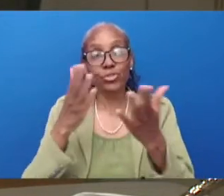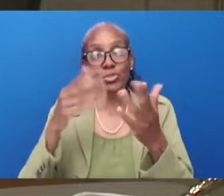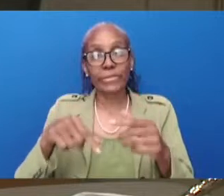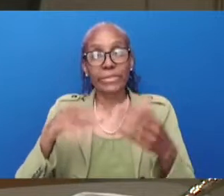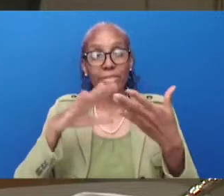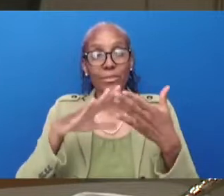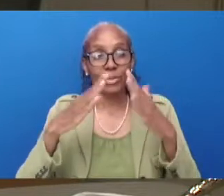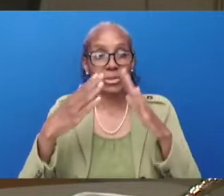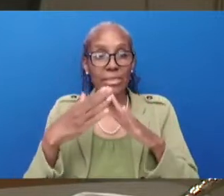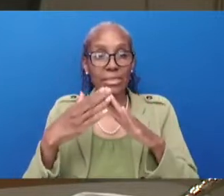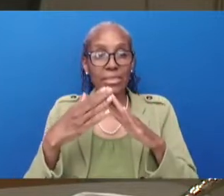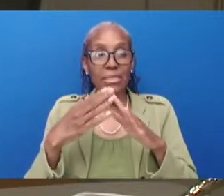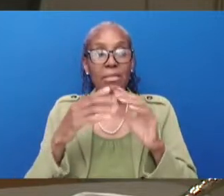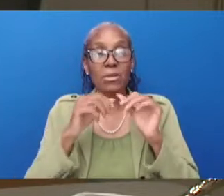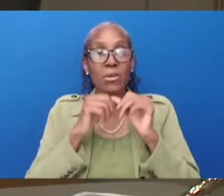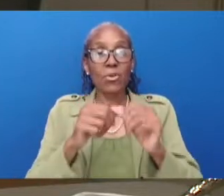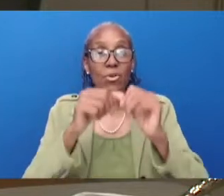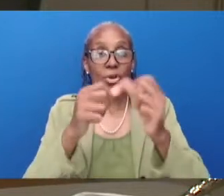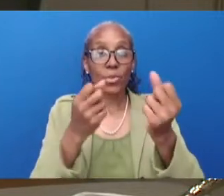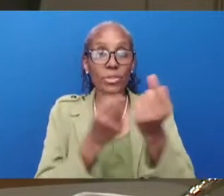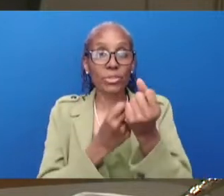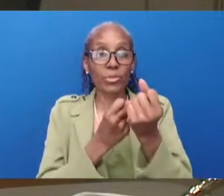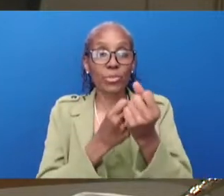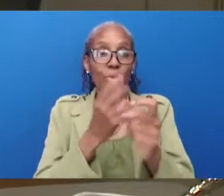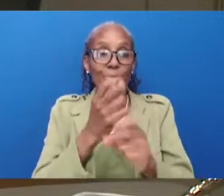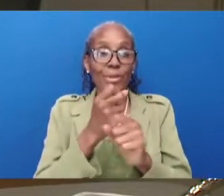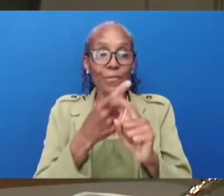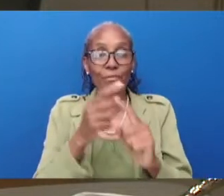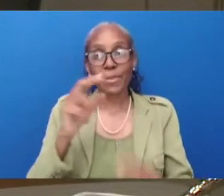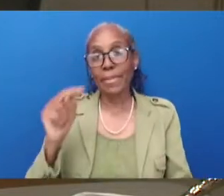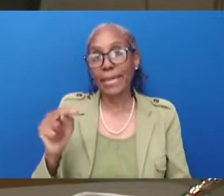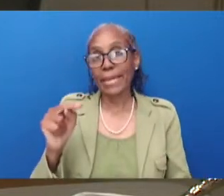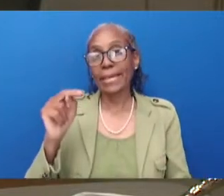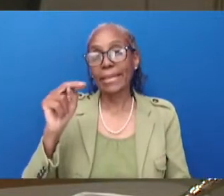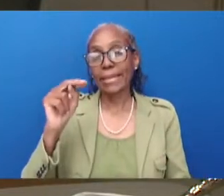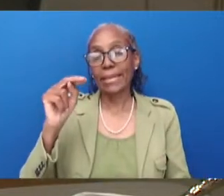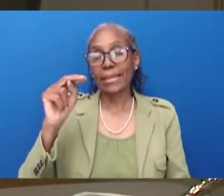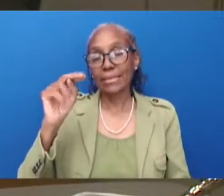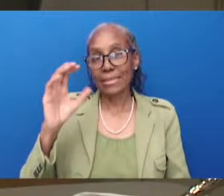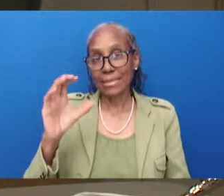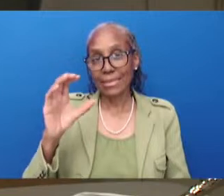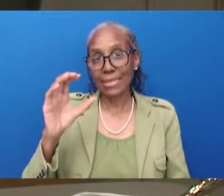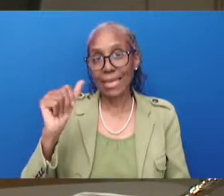I'M SO PROUD AND HONORED TO